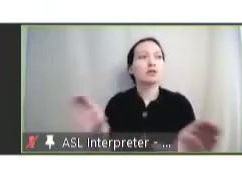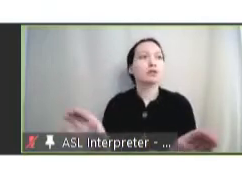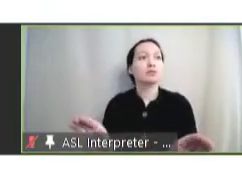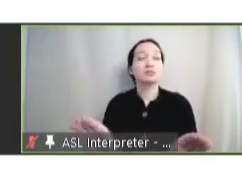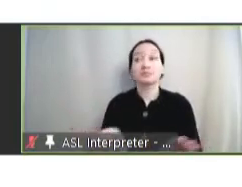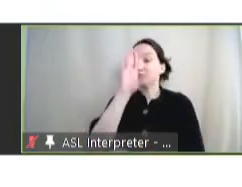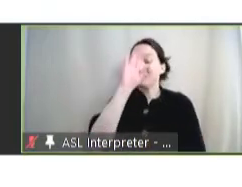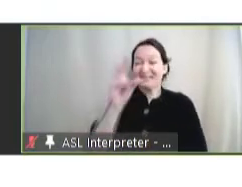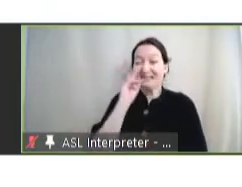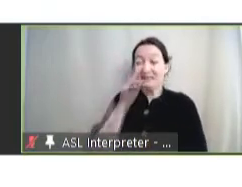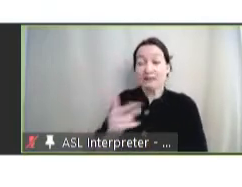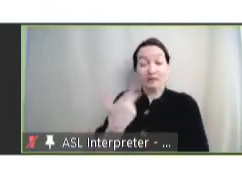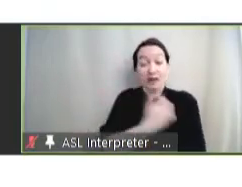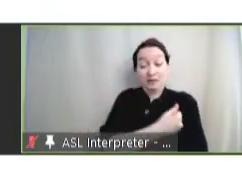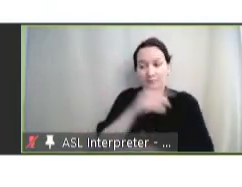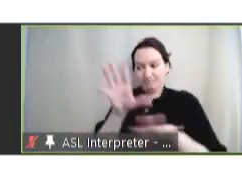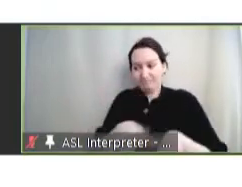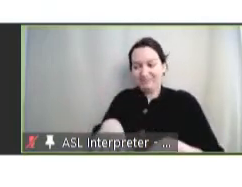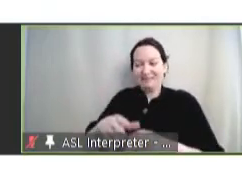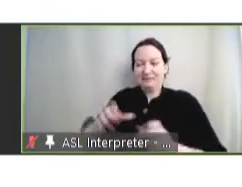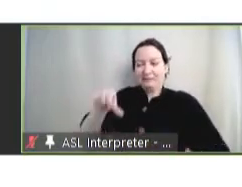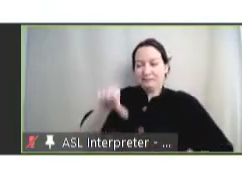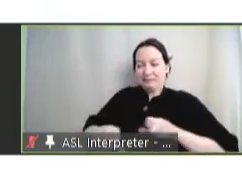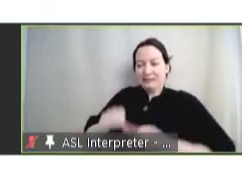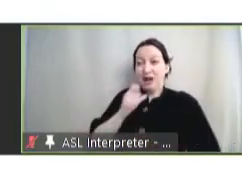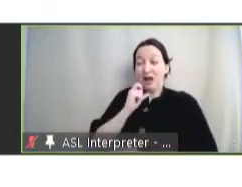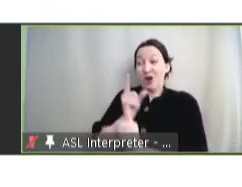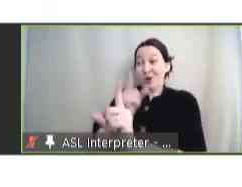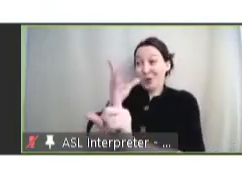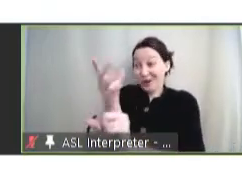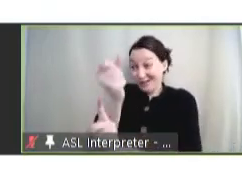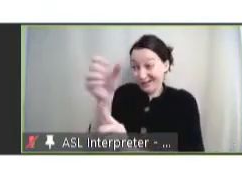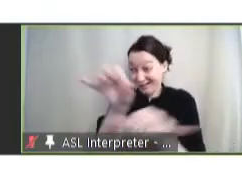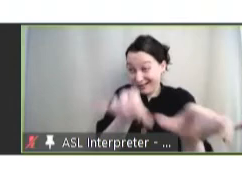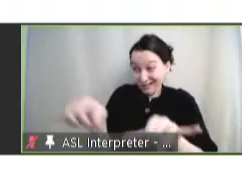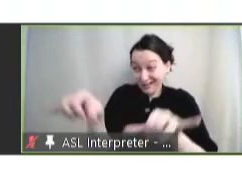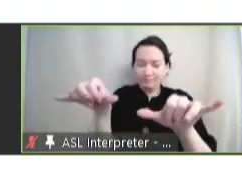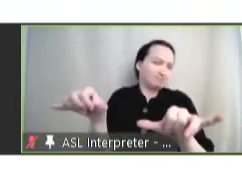seen that the vaccine uptake still is not where we need it to be across our nation. Next chart.